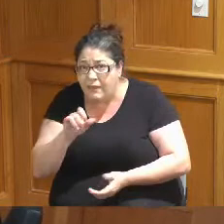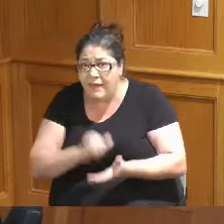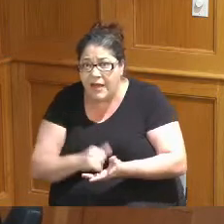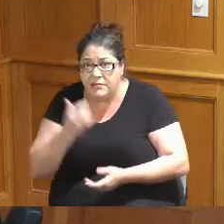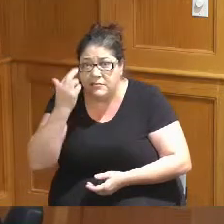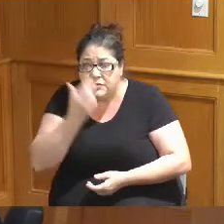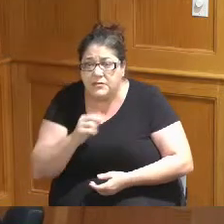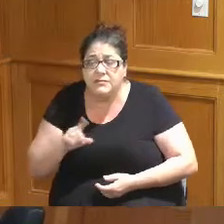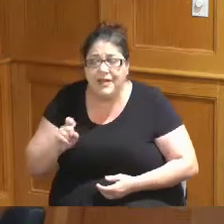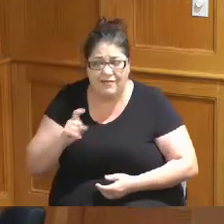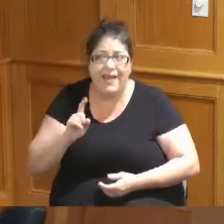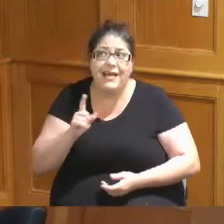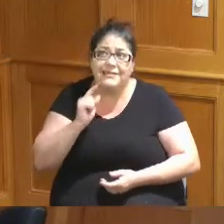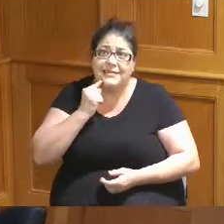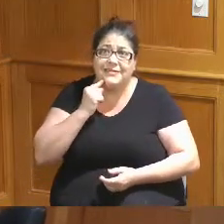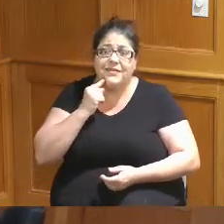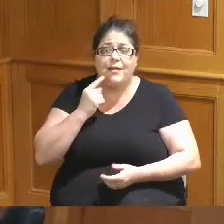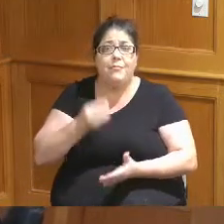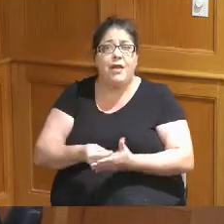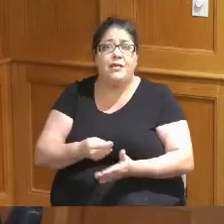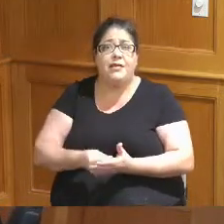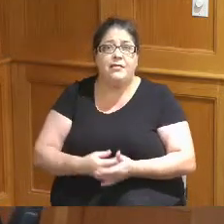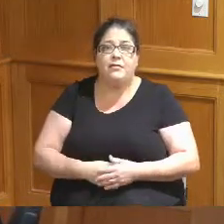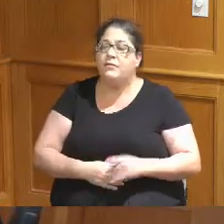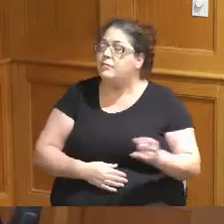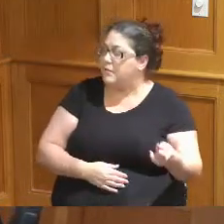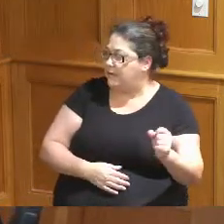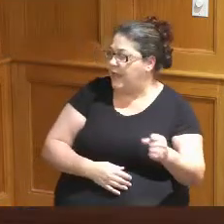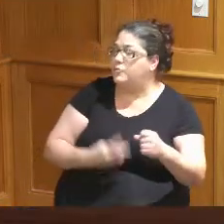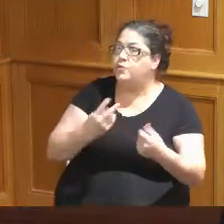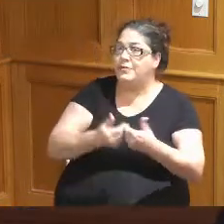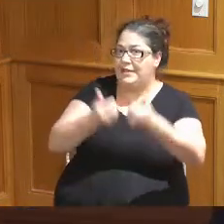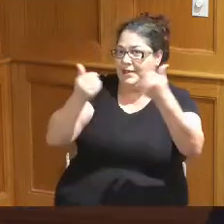significant four hundred thousand dollars yes the two separate issues one is holding of the